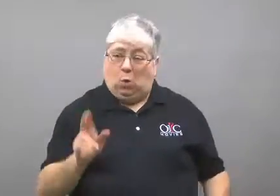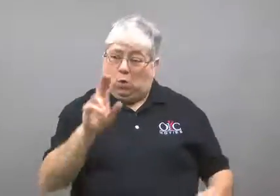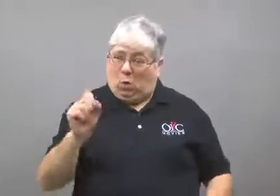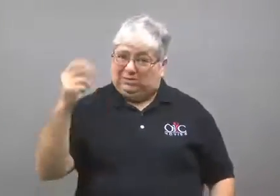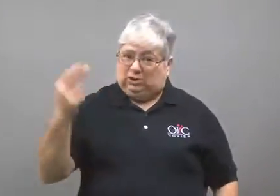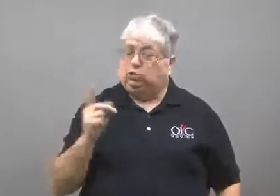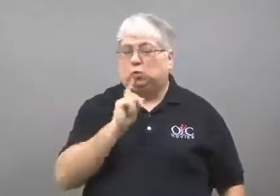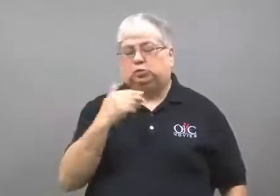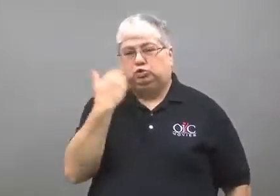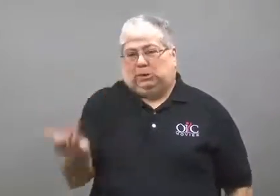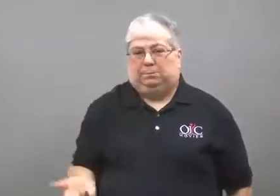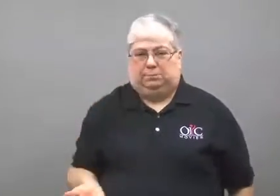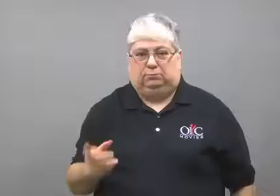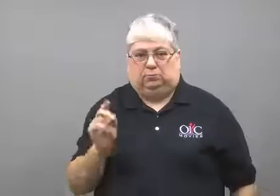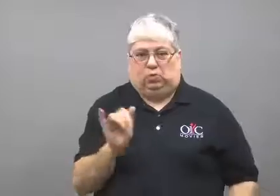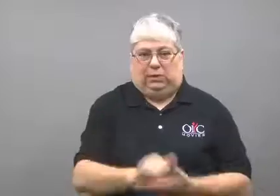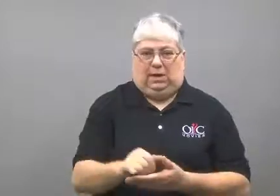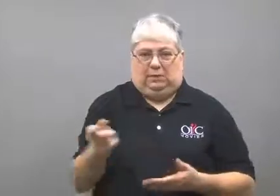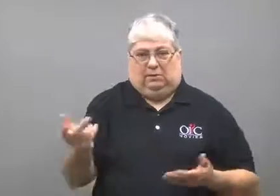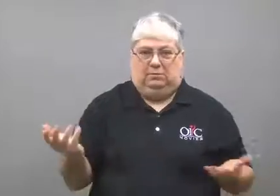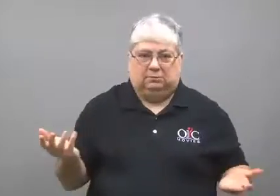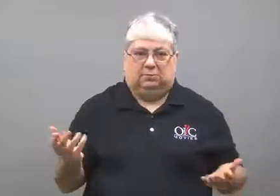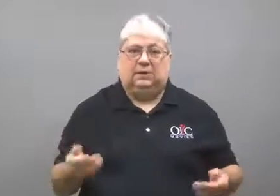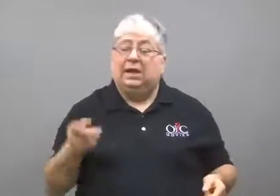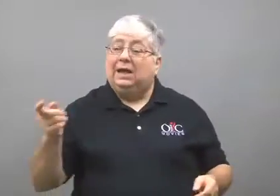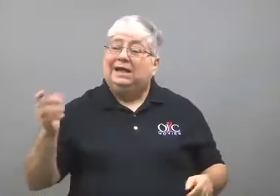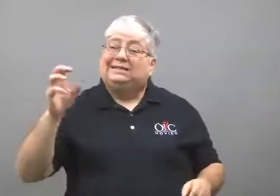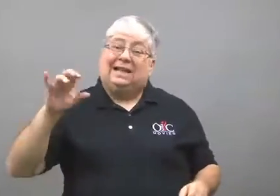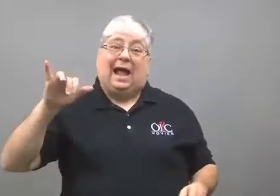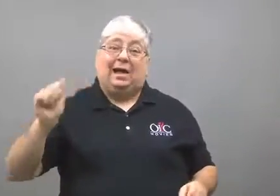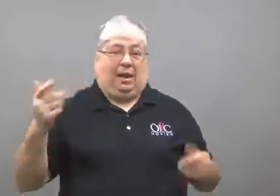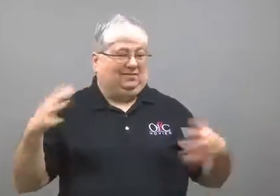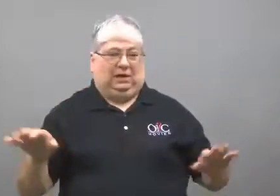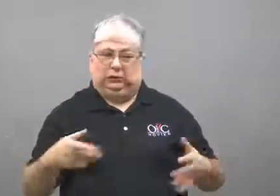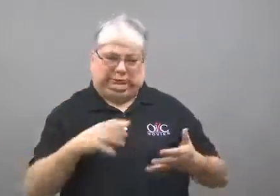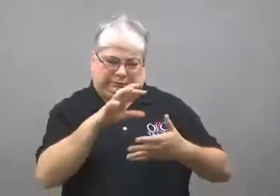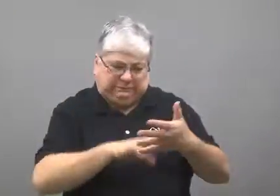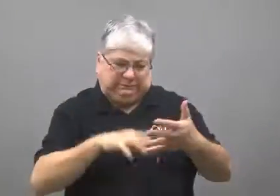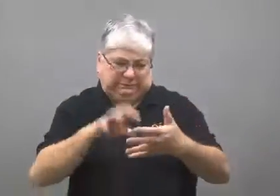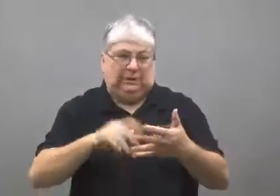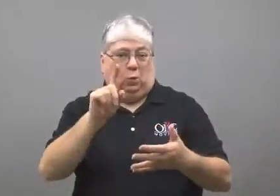Their acts brought shame on U.S. history.